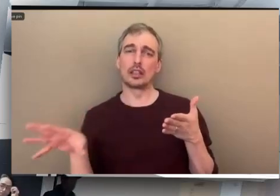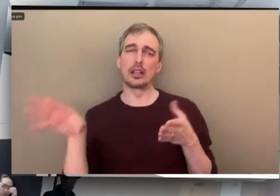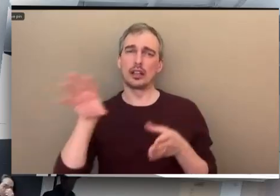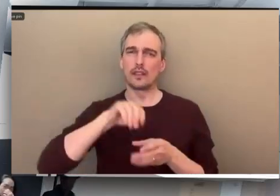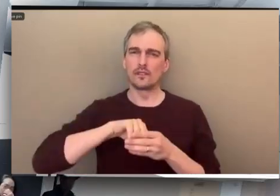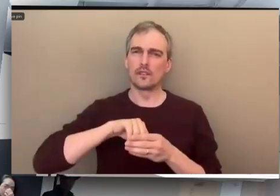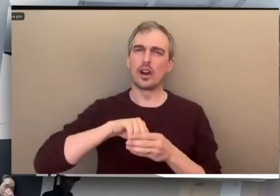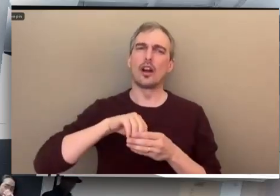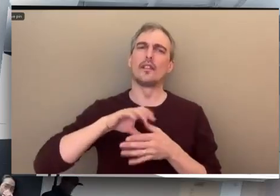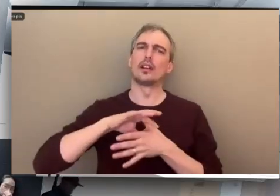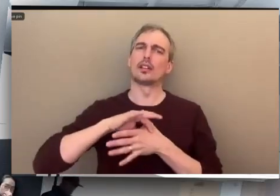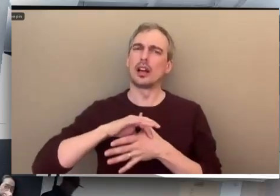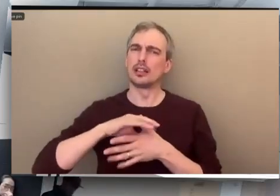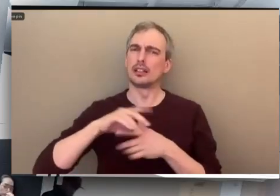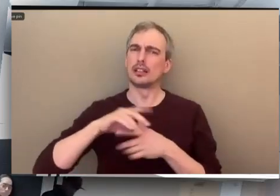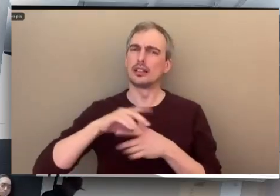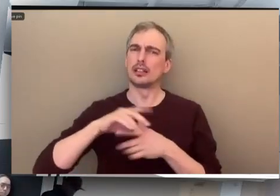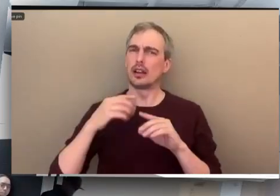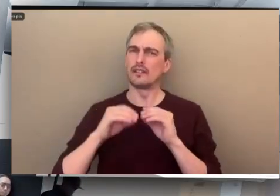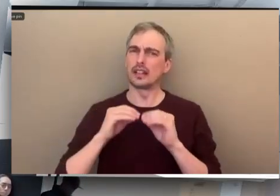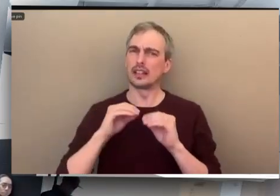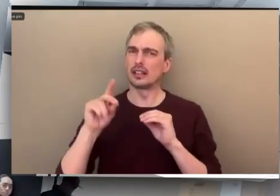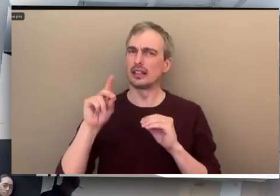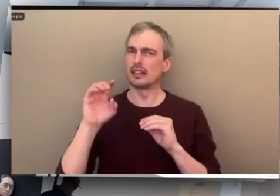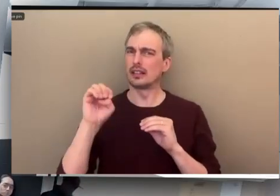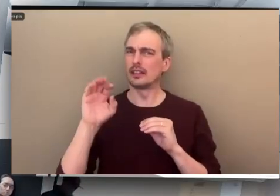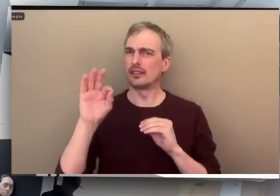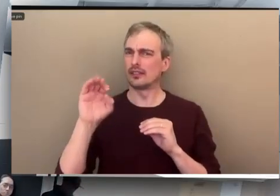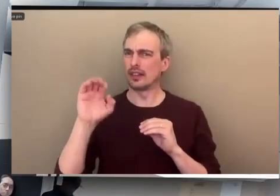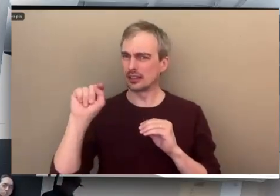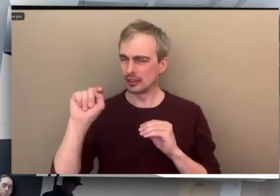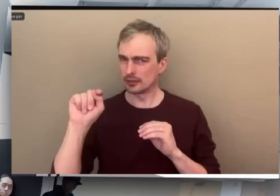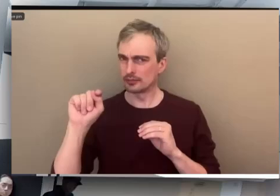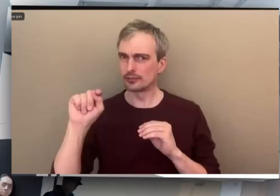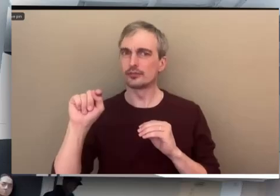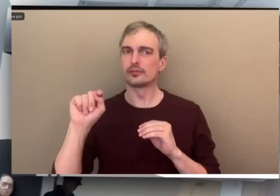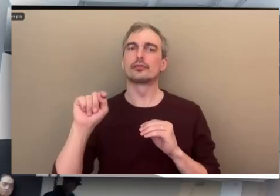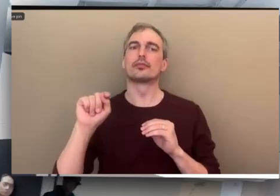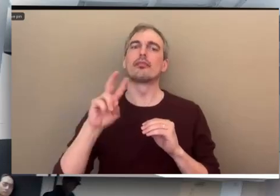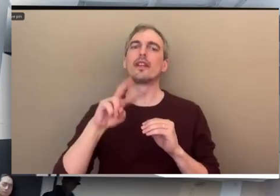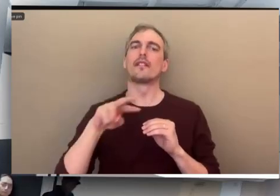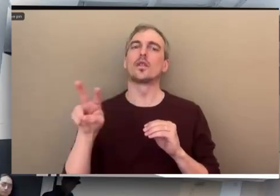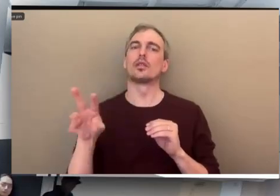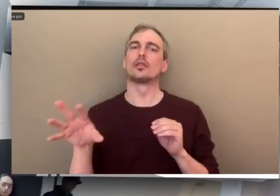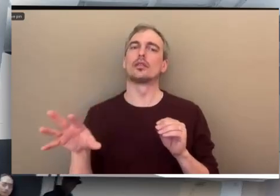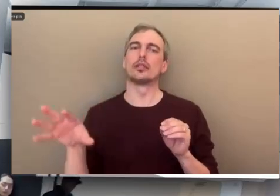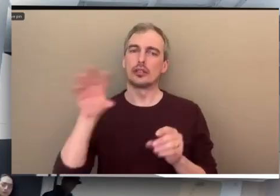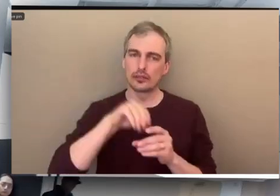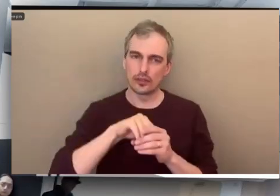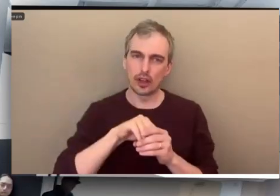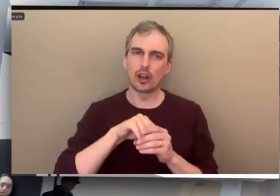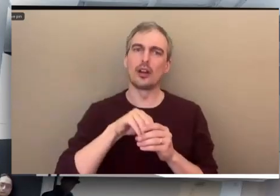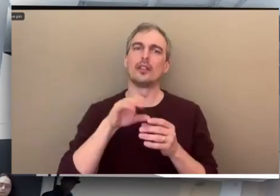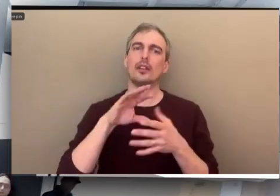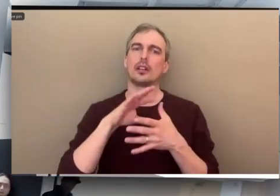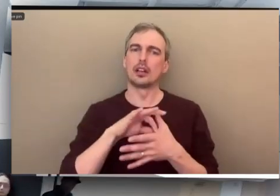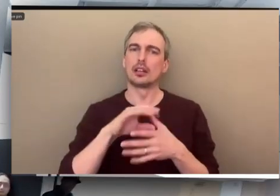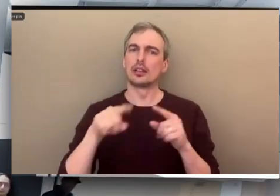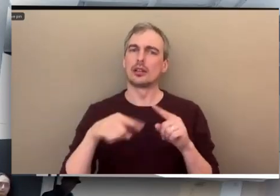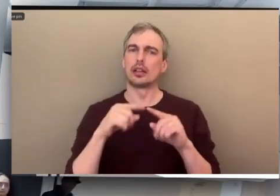Say that one more time? Does Verizon involve content when fixing defects? I think what I'm interpreting that to mean is...